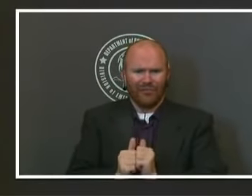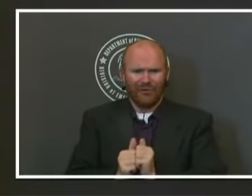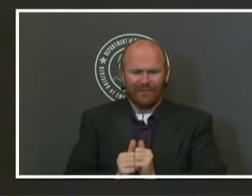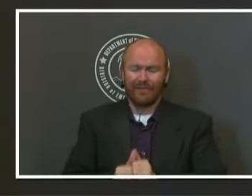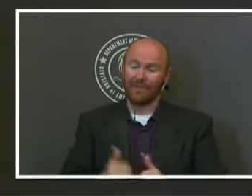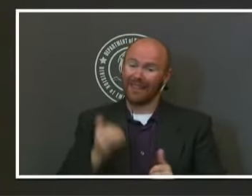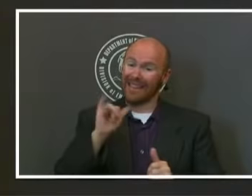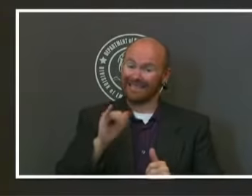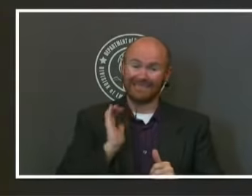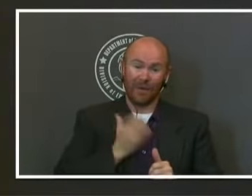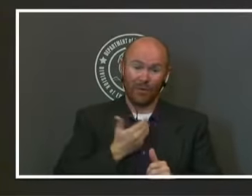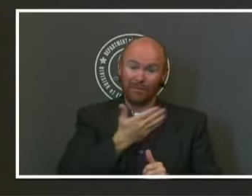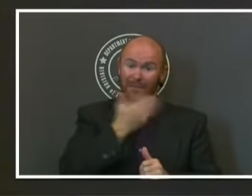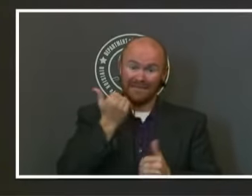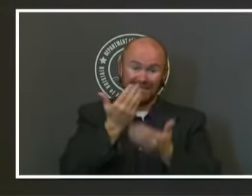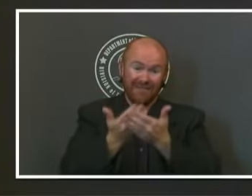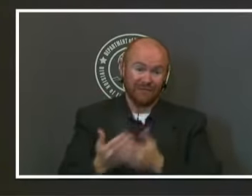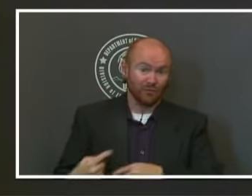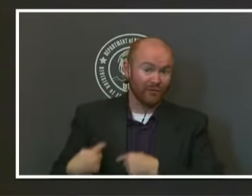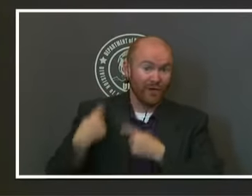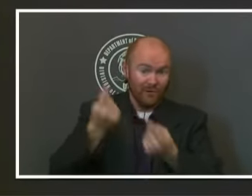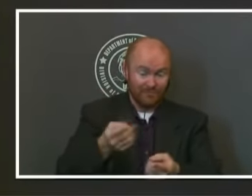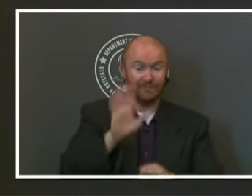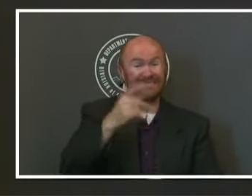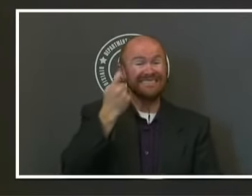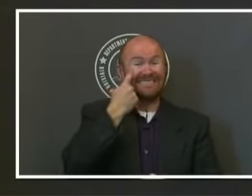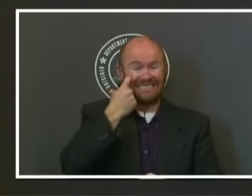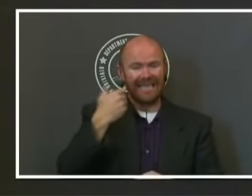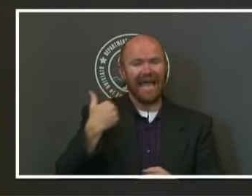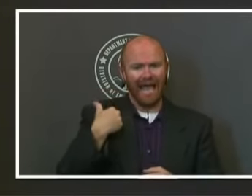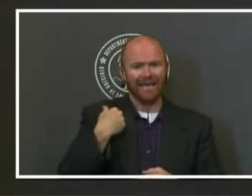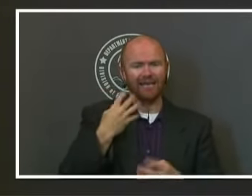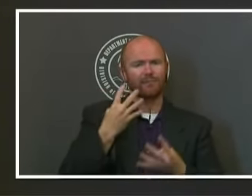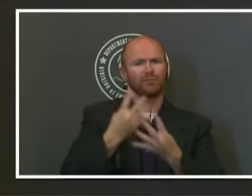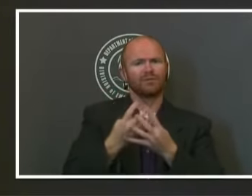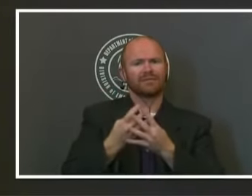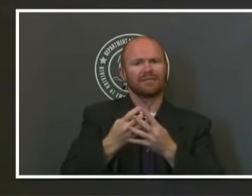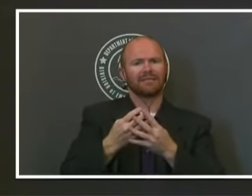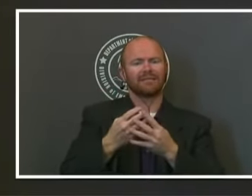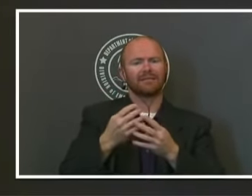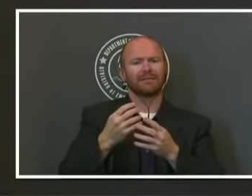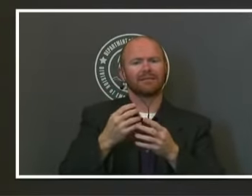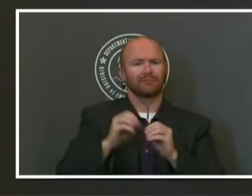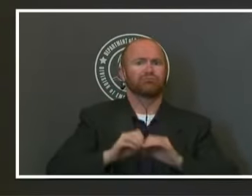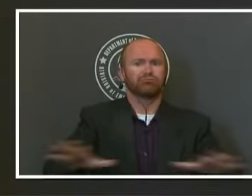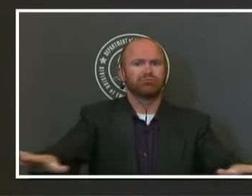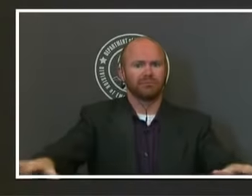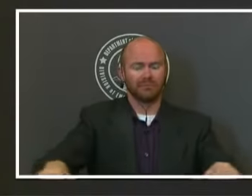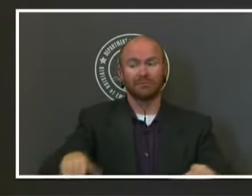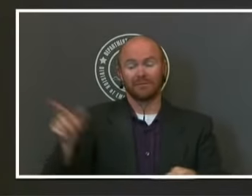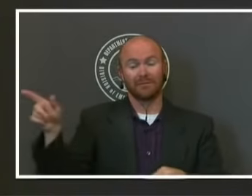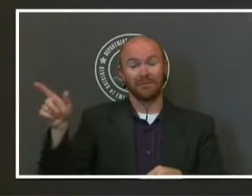learning the from a prison outbreak that staff in the